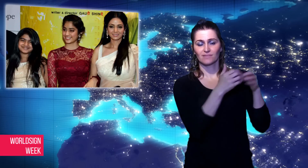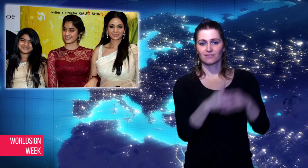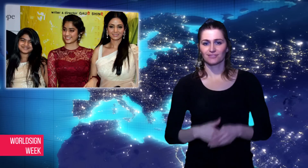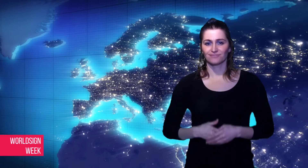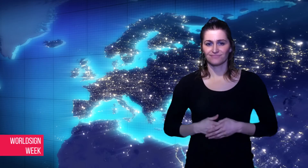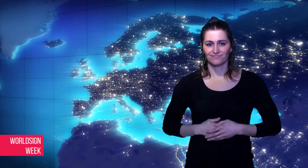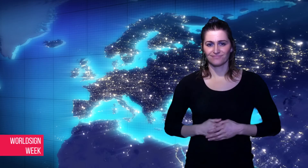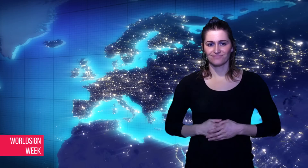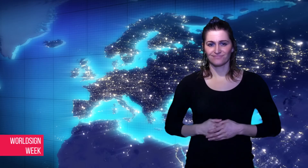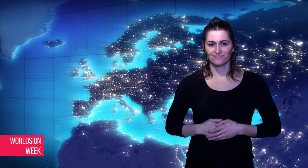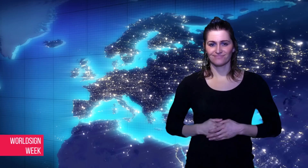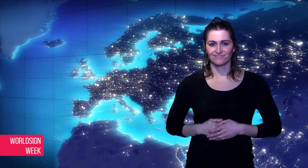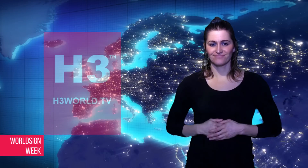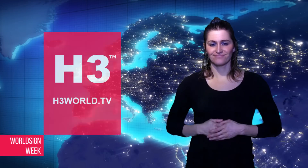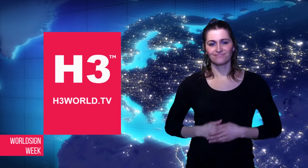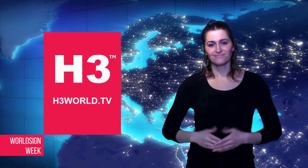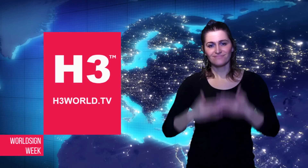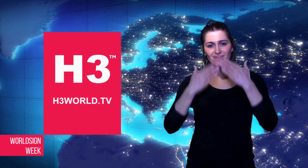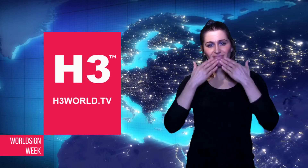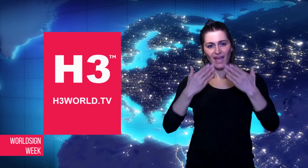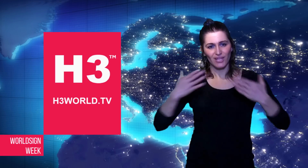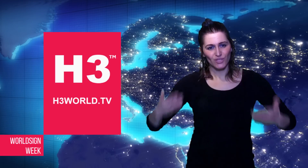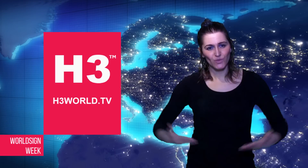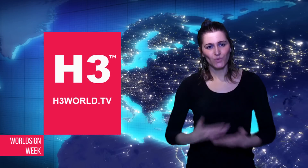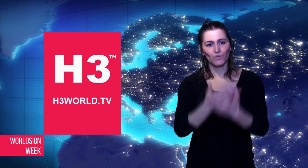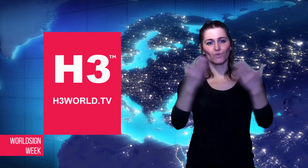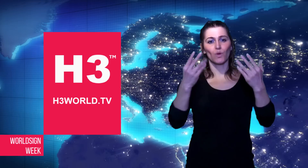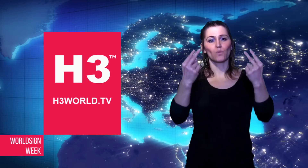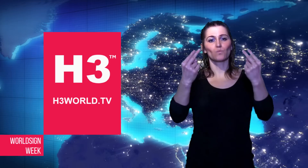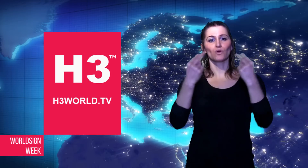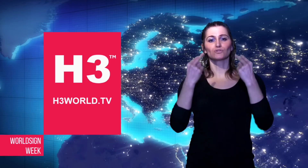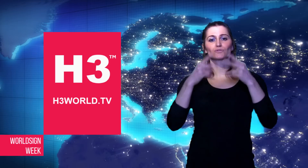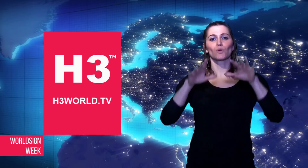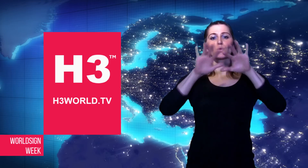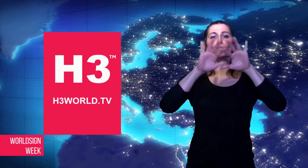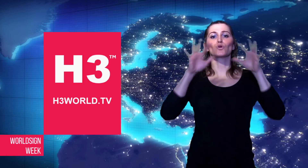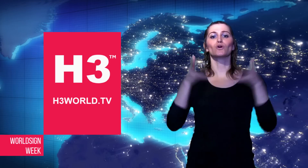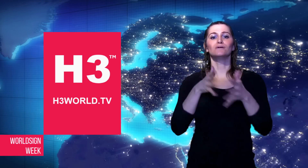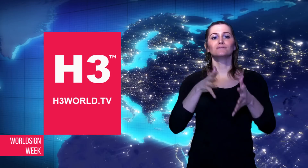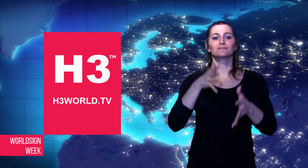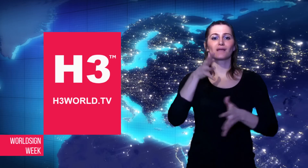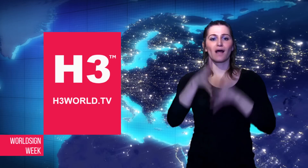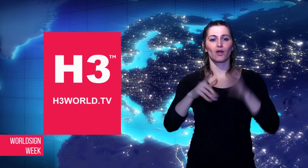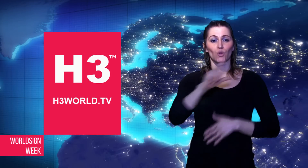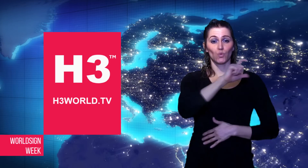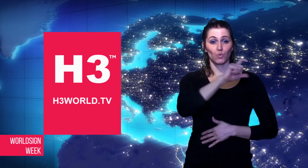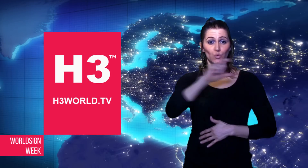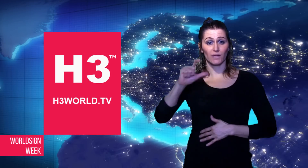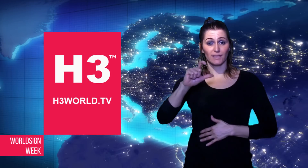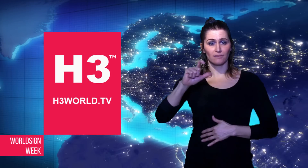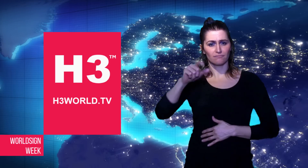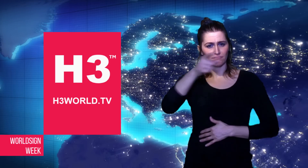film producer and two daughters. Thank you for watching WorldSign Week,